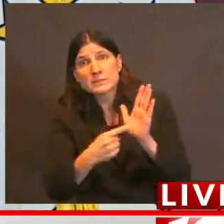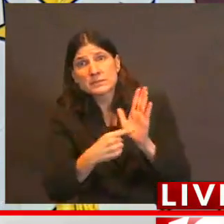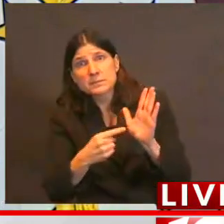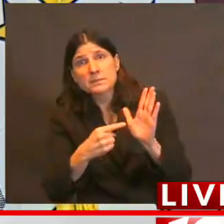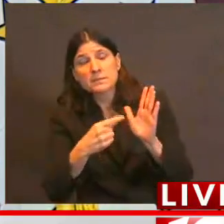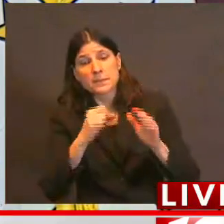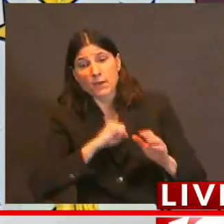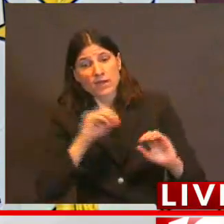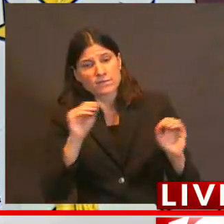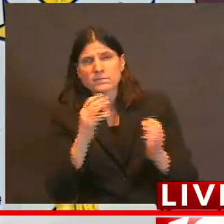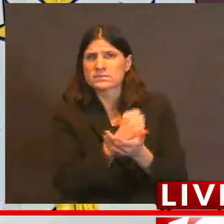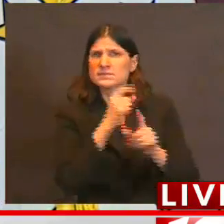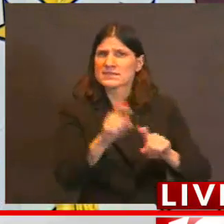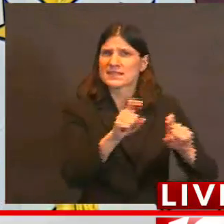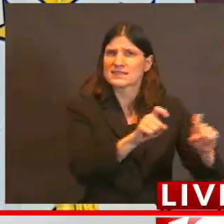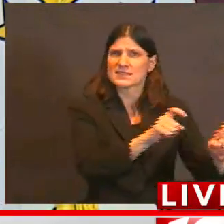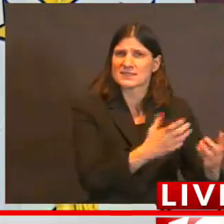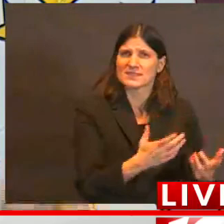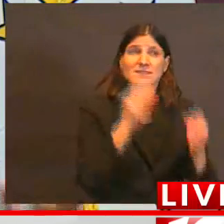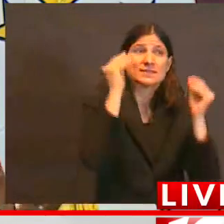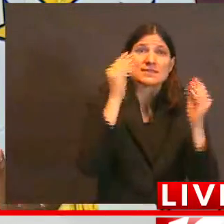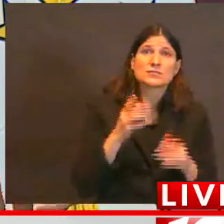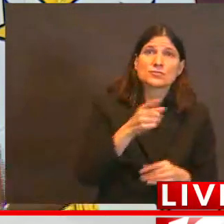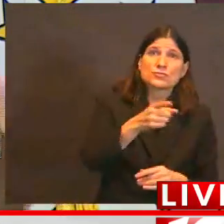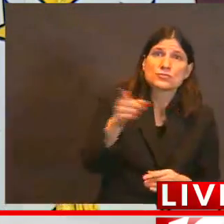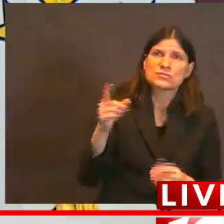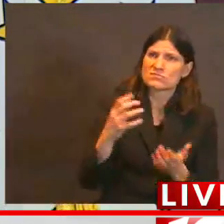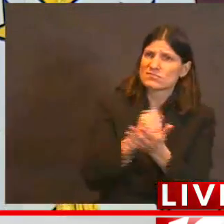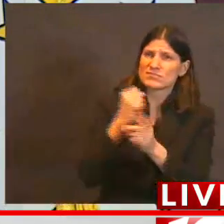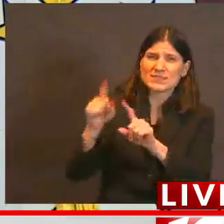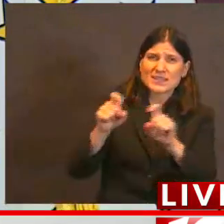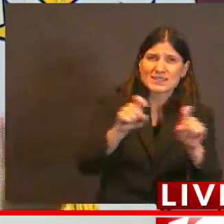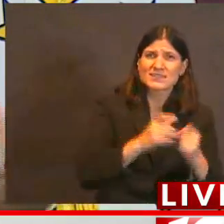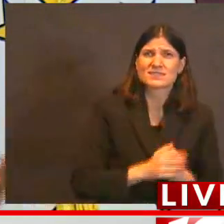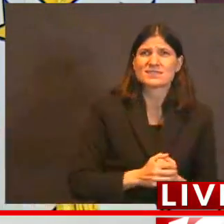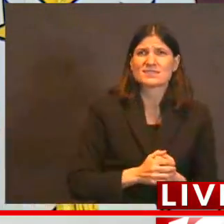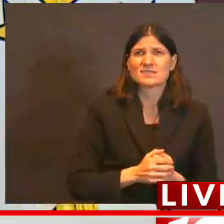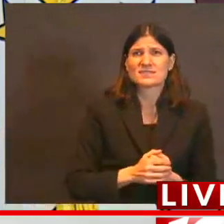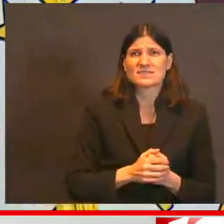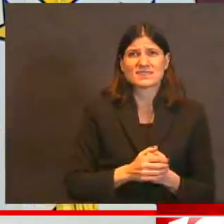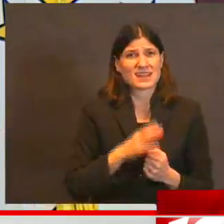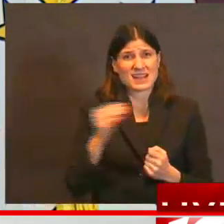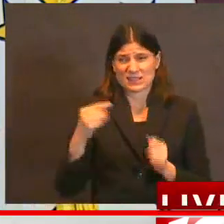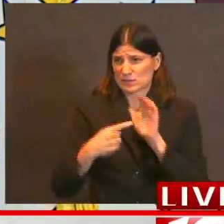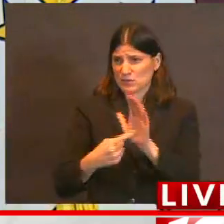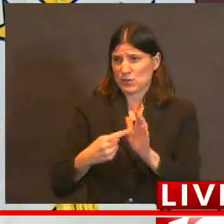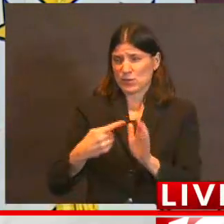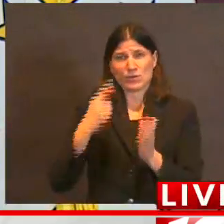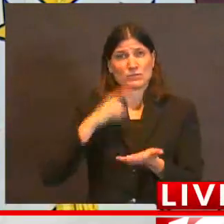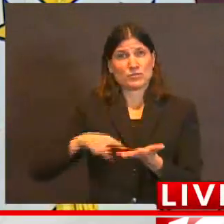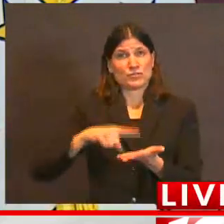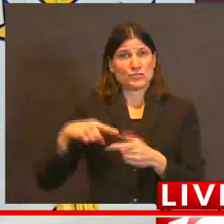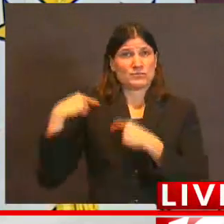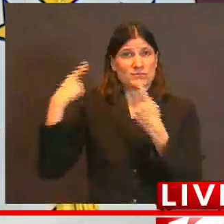ARE ADDING ASYMPTOMATIC TESTING TO BE MADE AVAILABLE. FOR STUDENTS AND THE SCHOOL